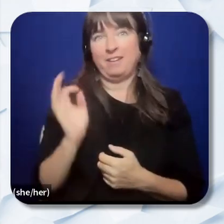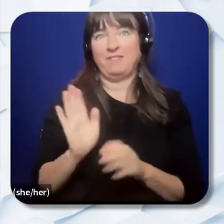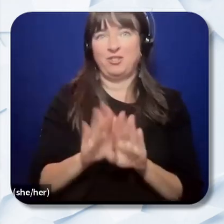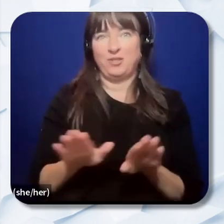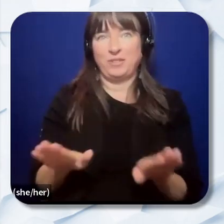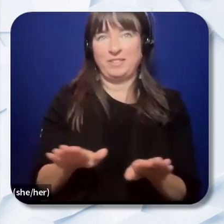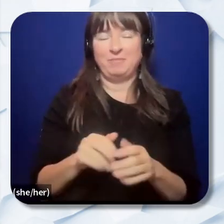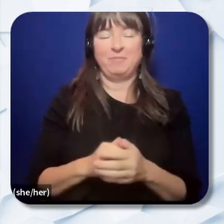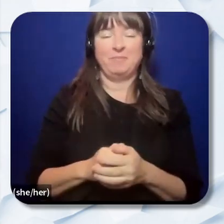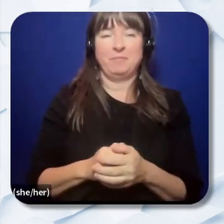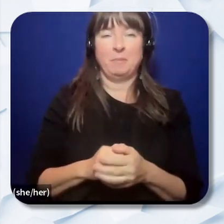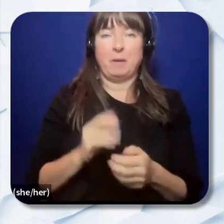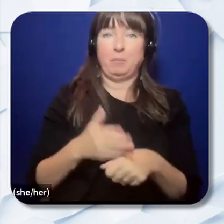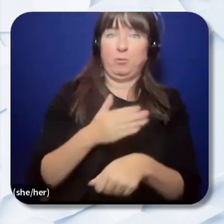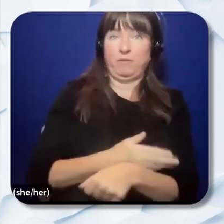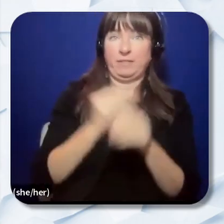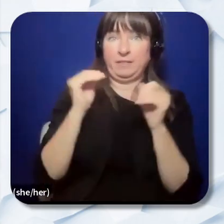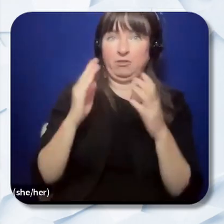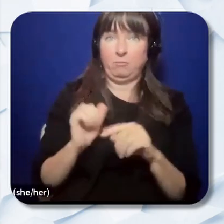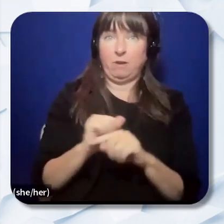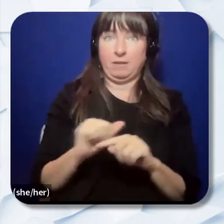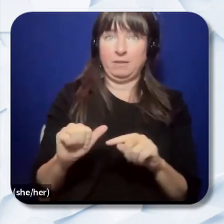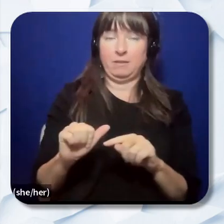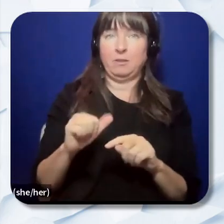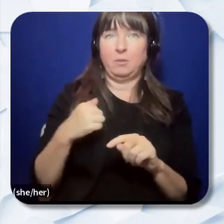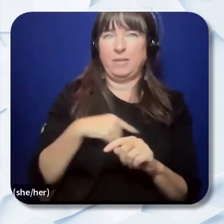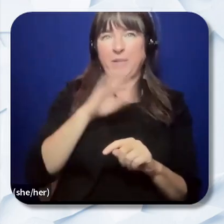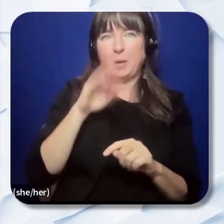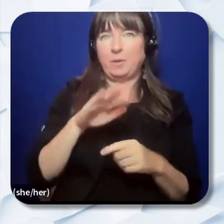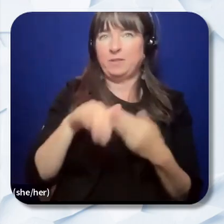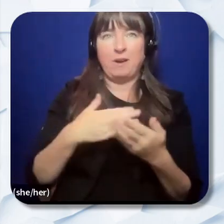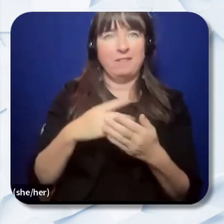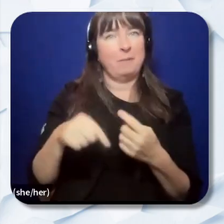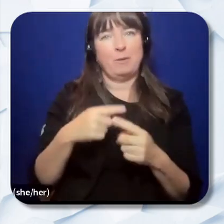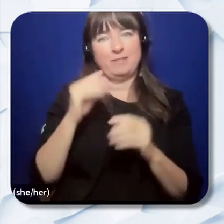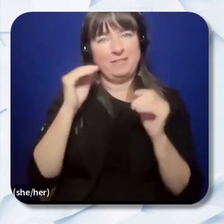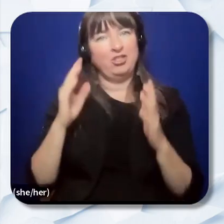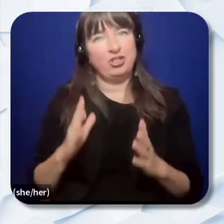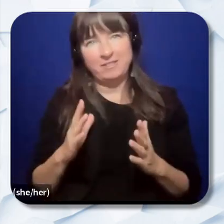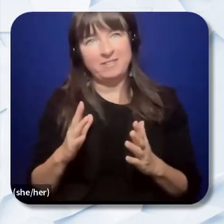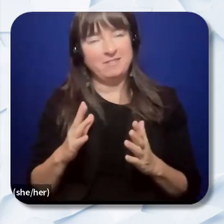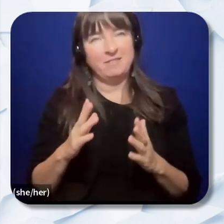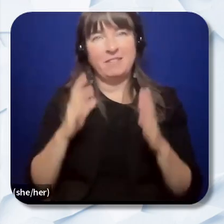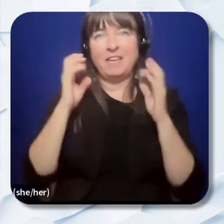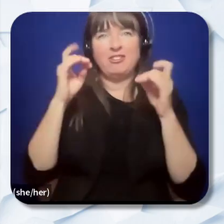So by improving our teacher practice we know it's all about our teachers. Educators are the critical